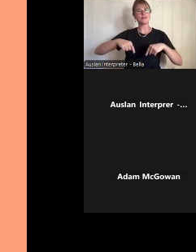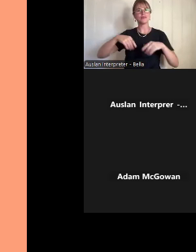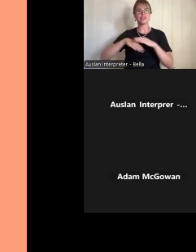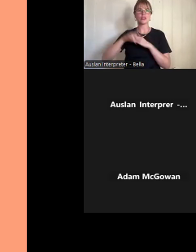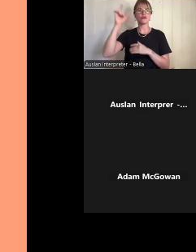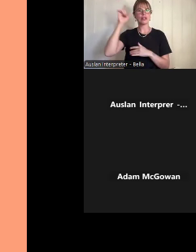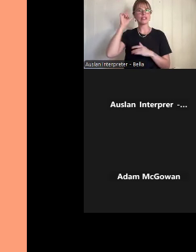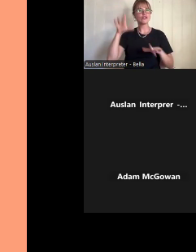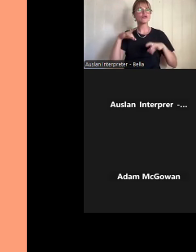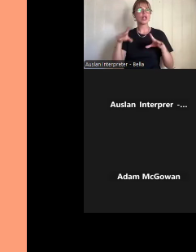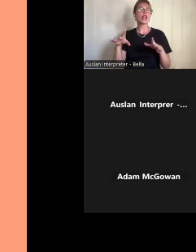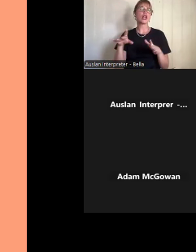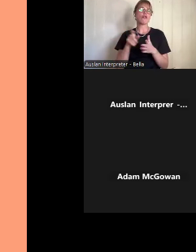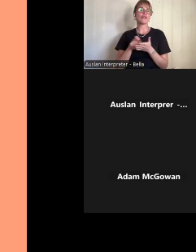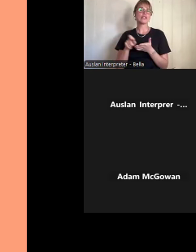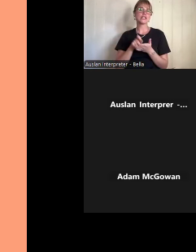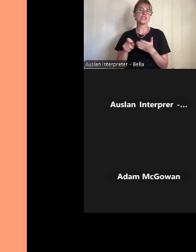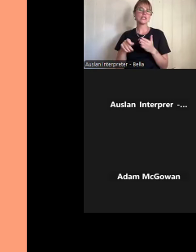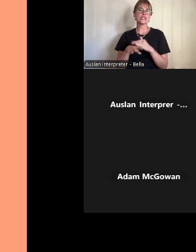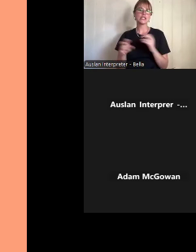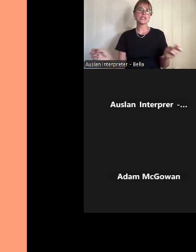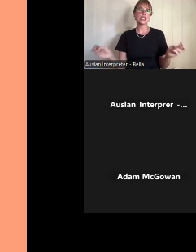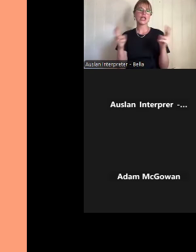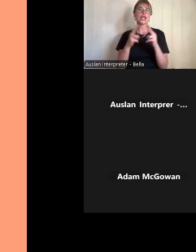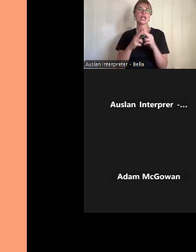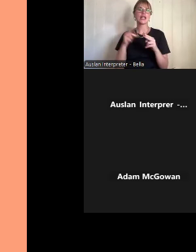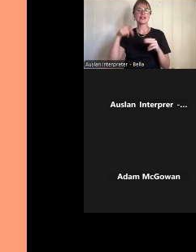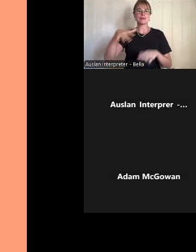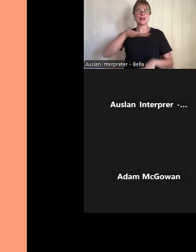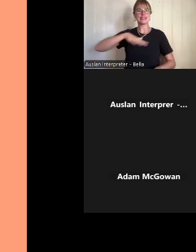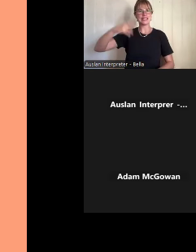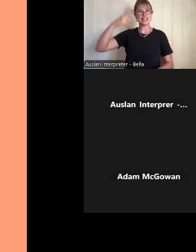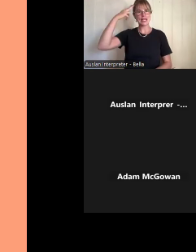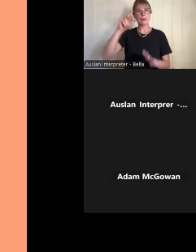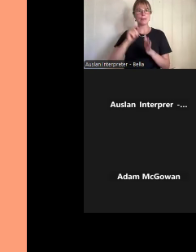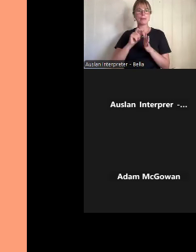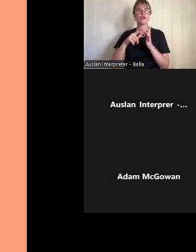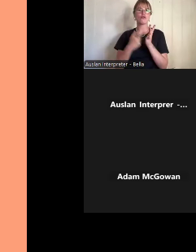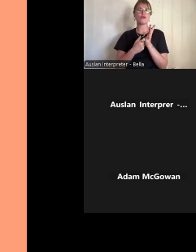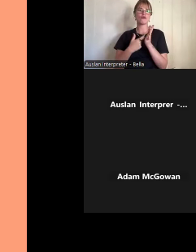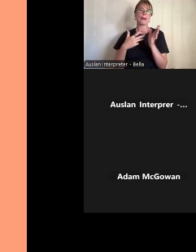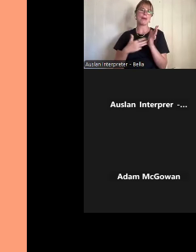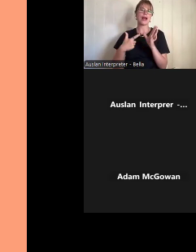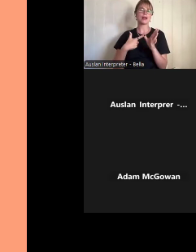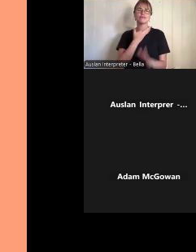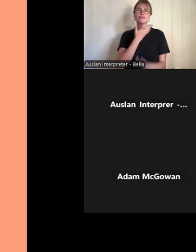offices in Sydney, the name for this place is Pirrama. It's a really beautiful spot where the